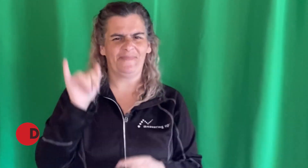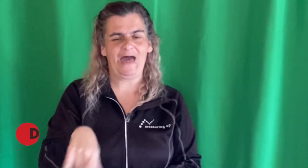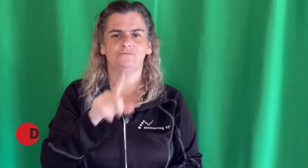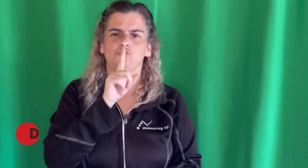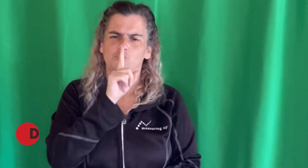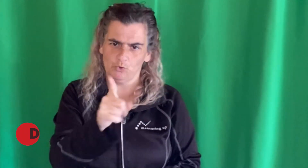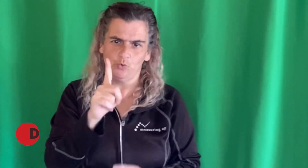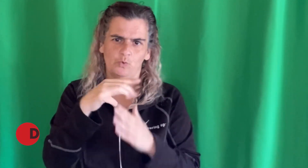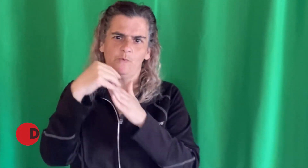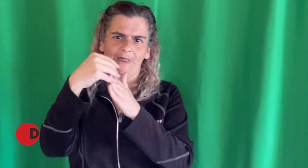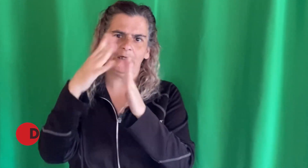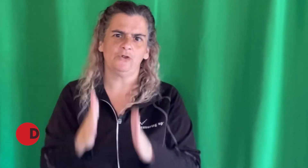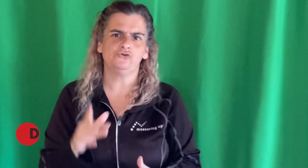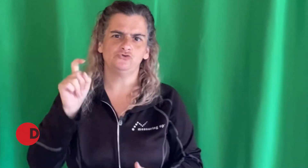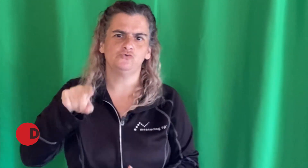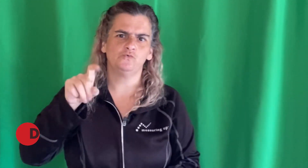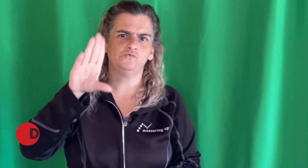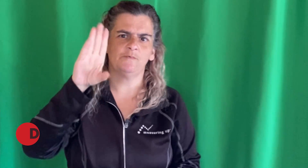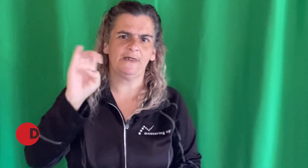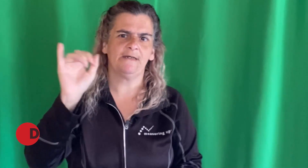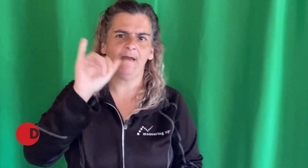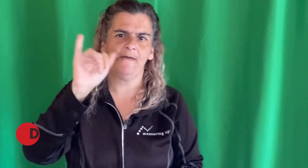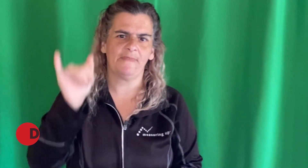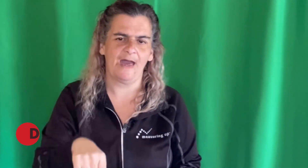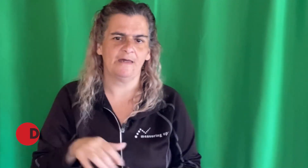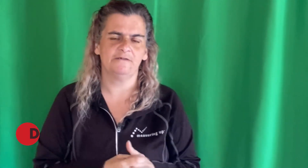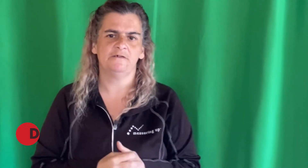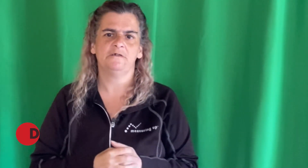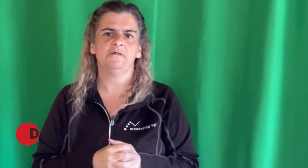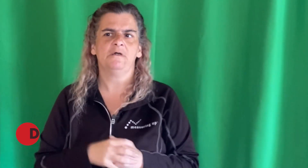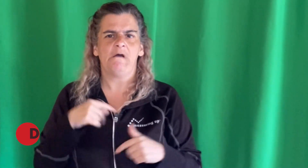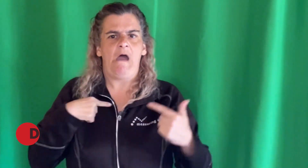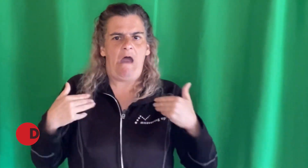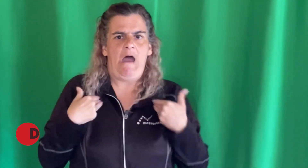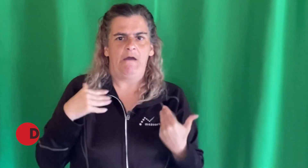that's true leadership, what it should be.